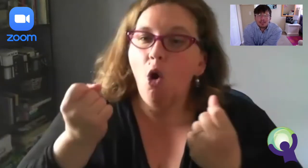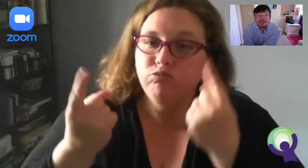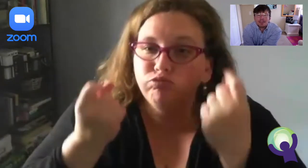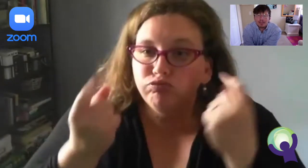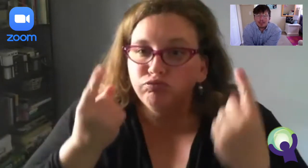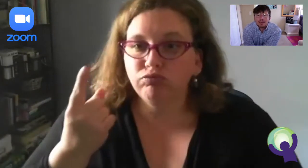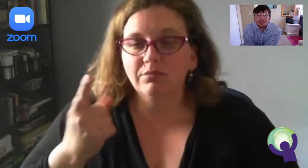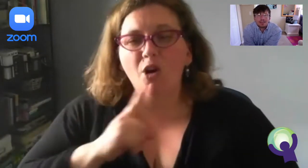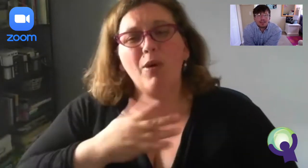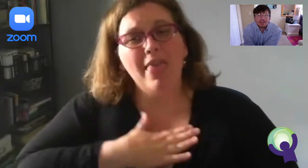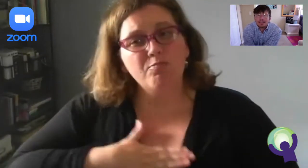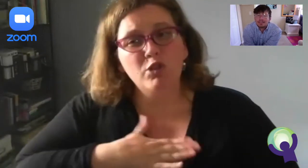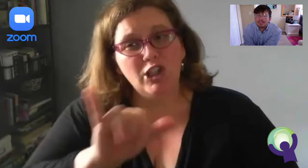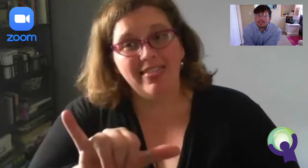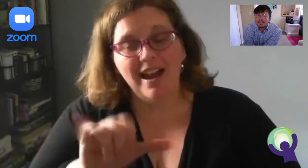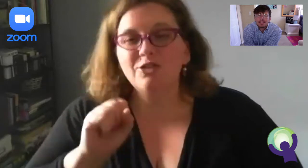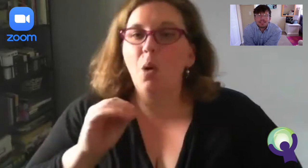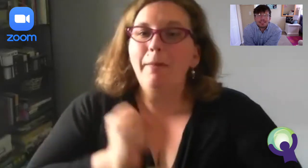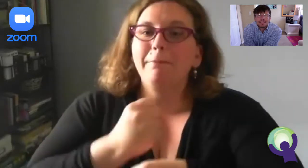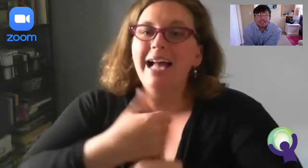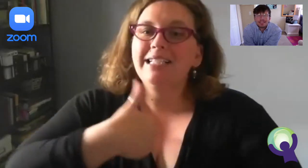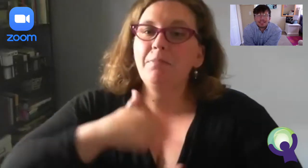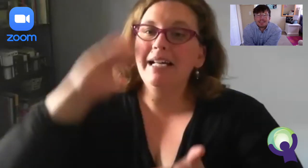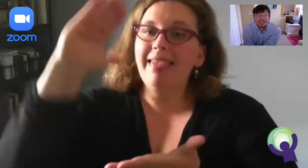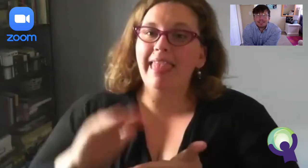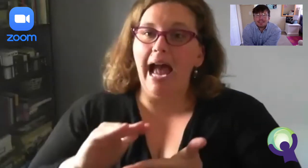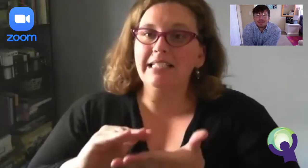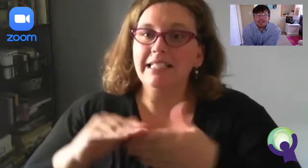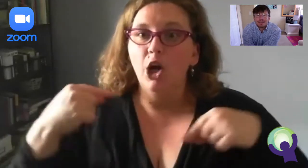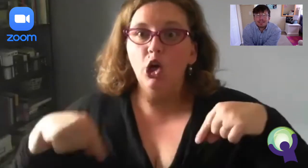very open, really wanting to understand each other and so